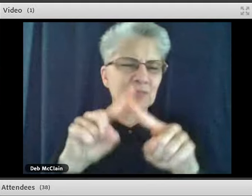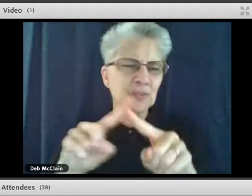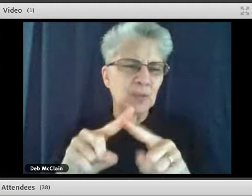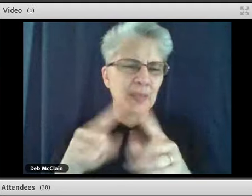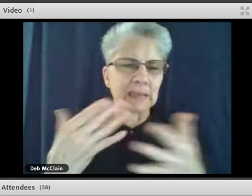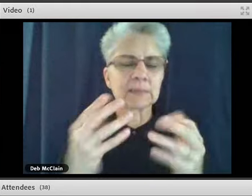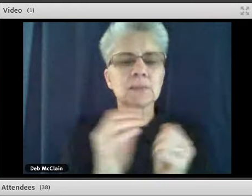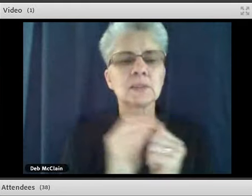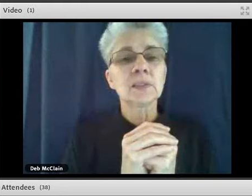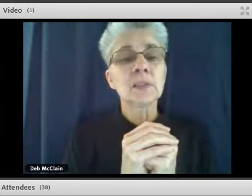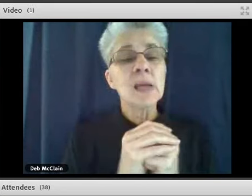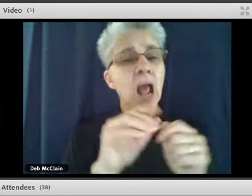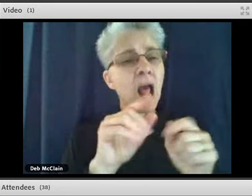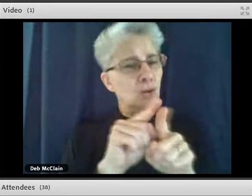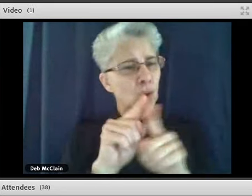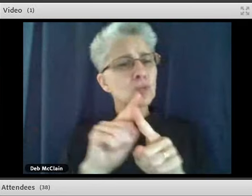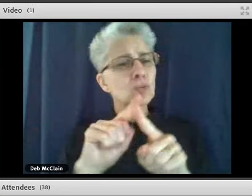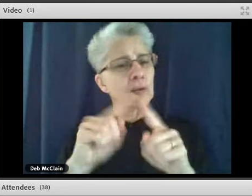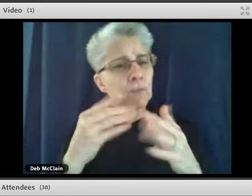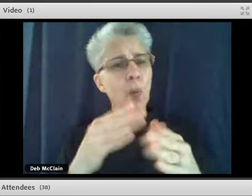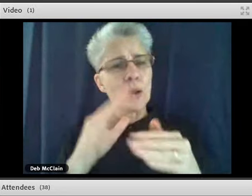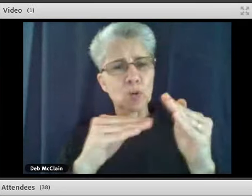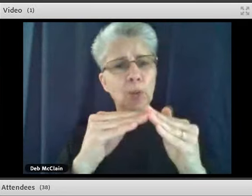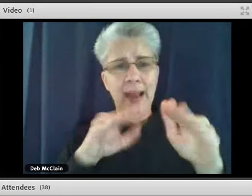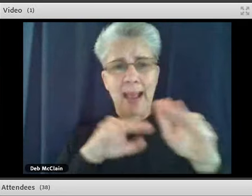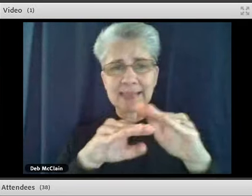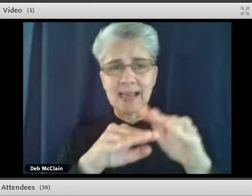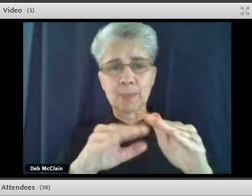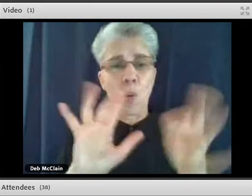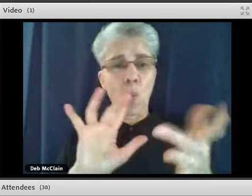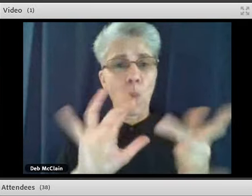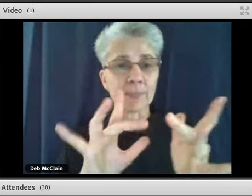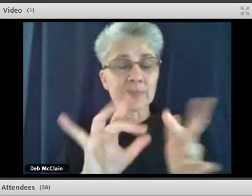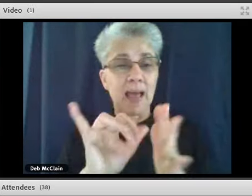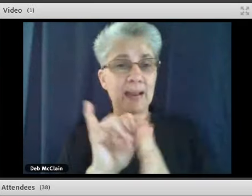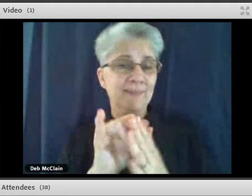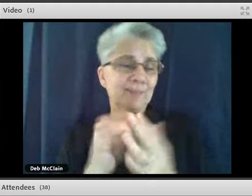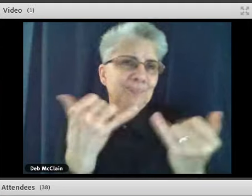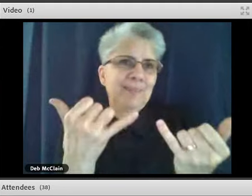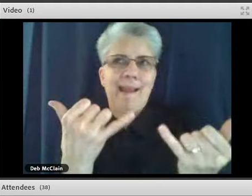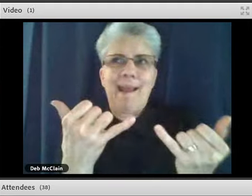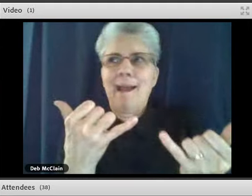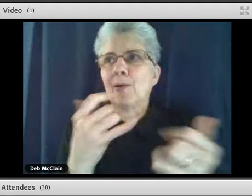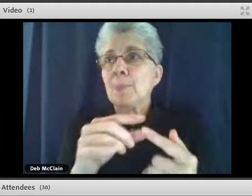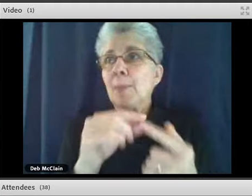different things like that. And there's different ways you can build an accessible website. And in fact, now it's kind of --